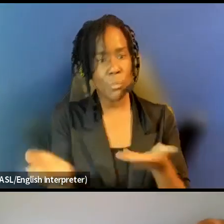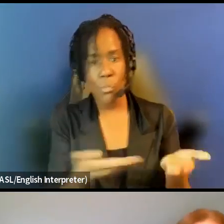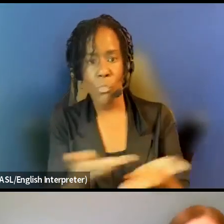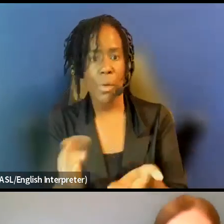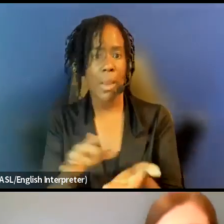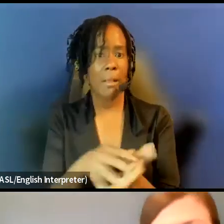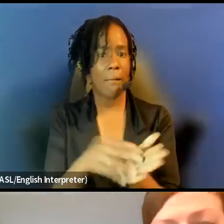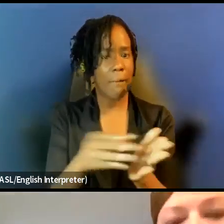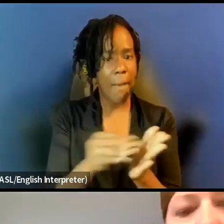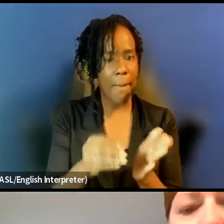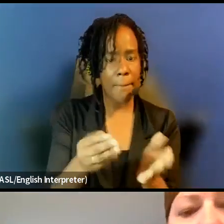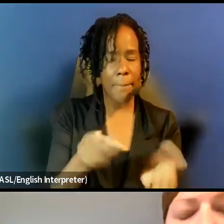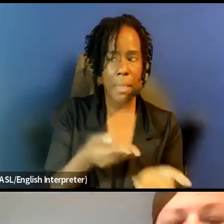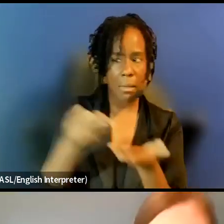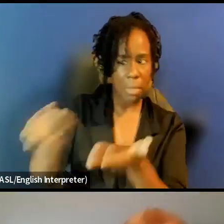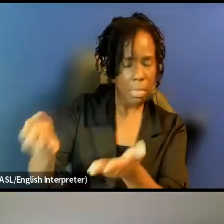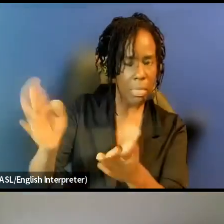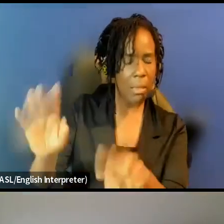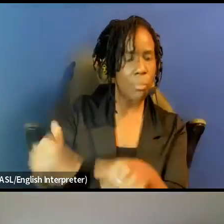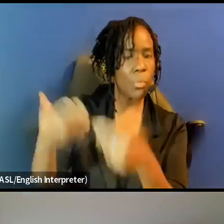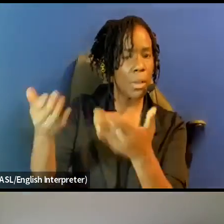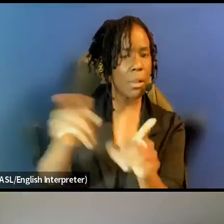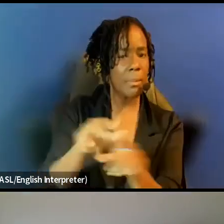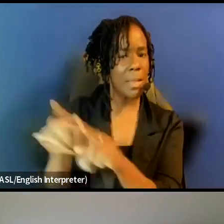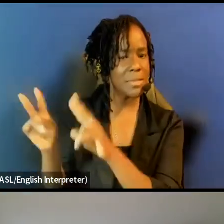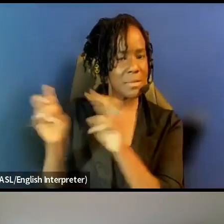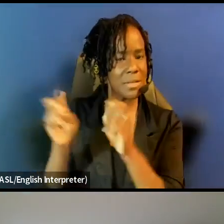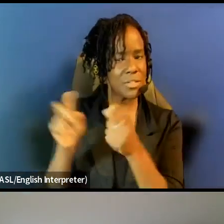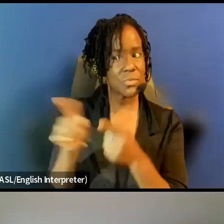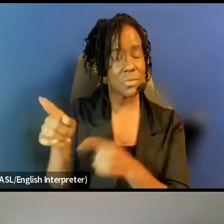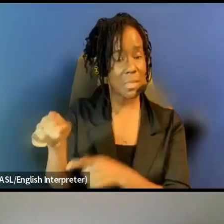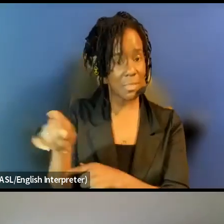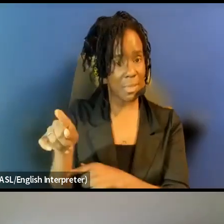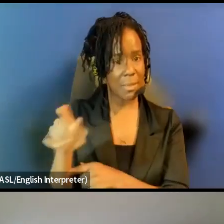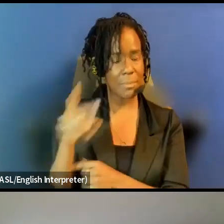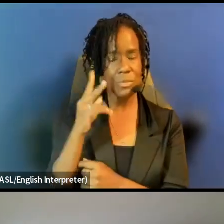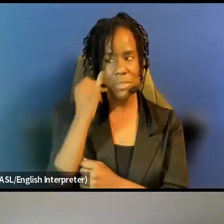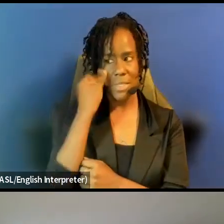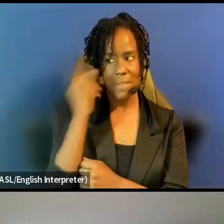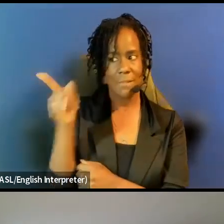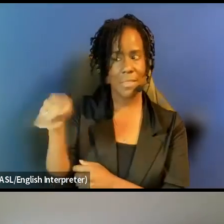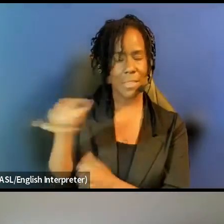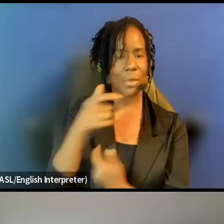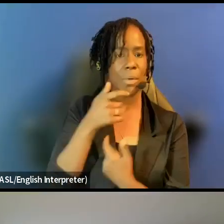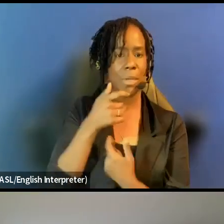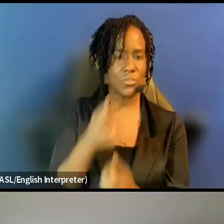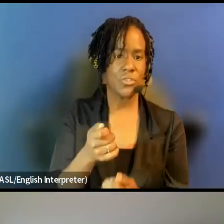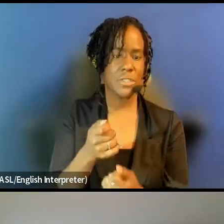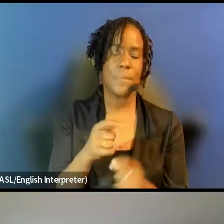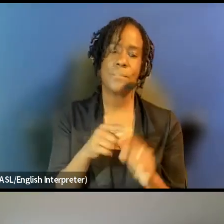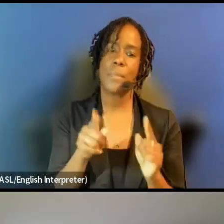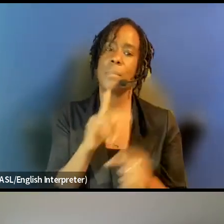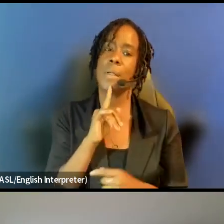get it printed. Get it off to the legislators. And then the